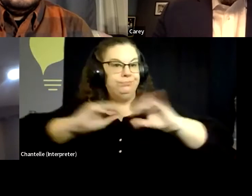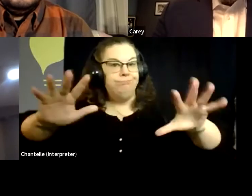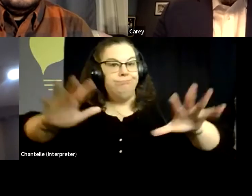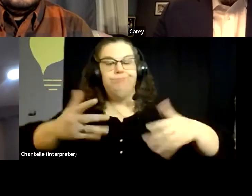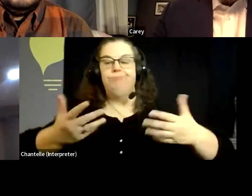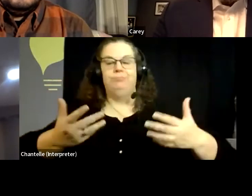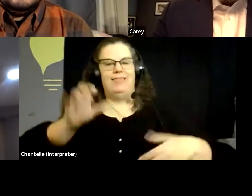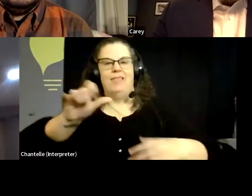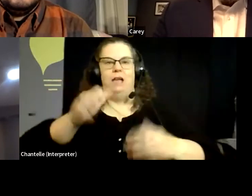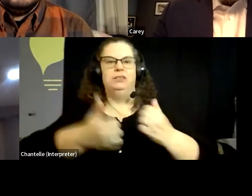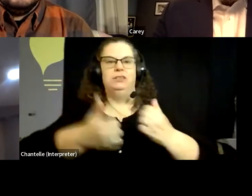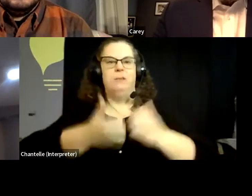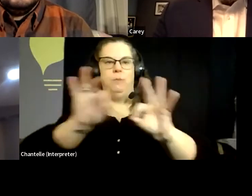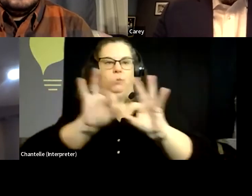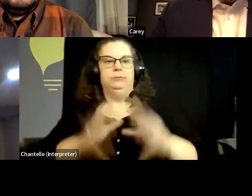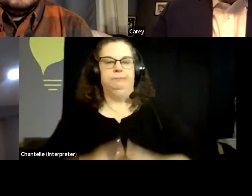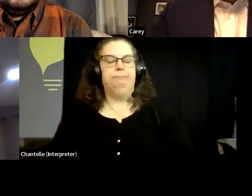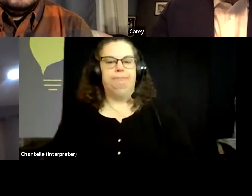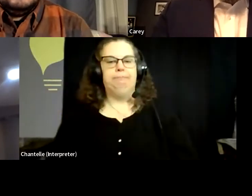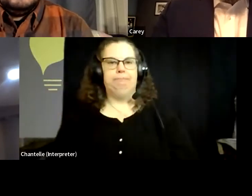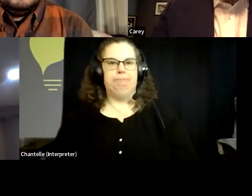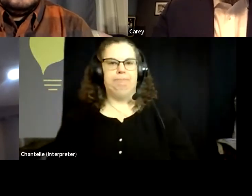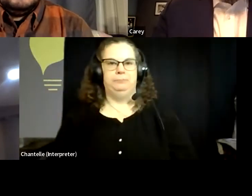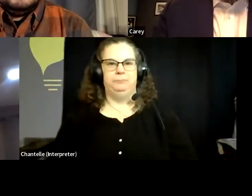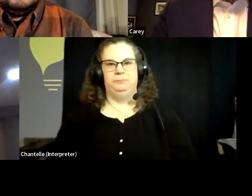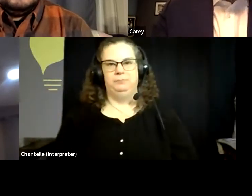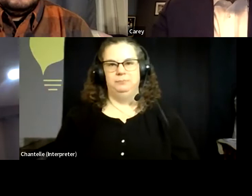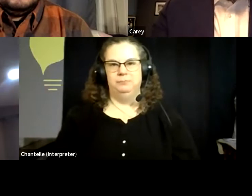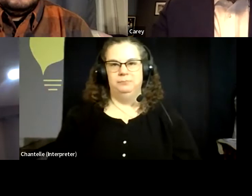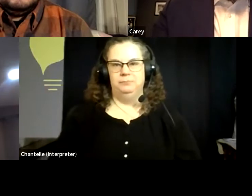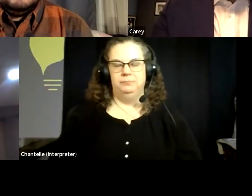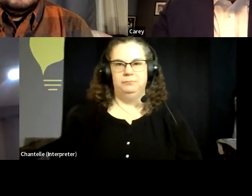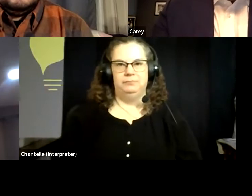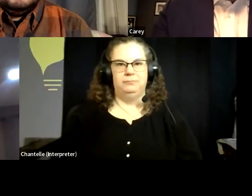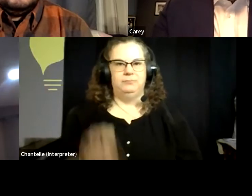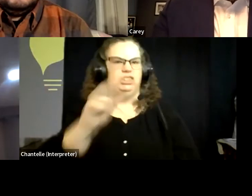. >> Sherri: That's one of the reason